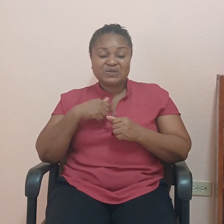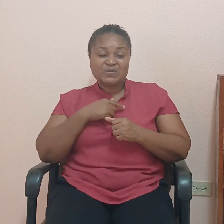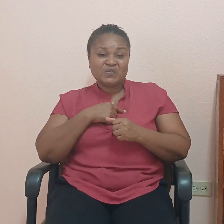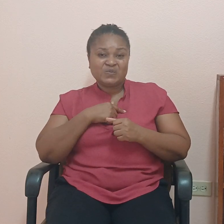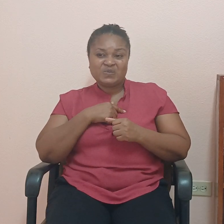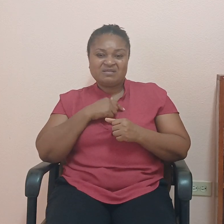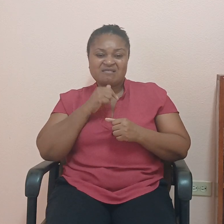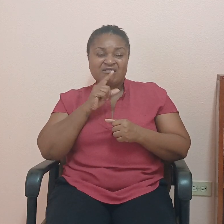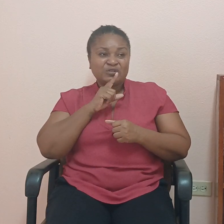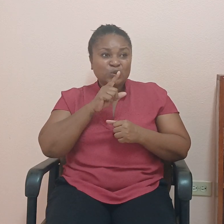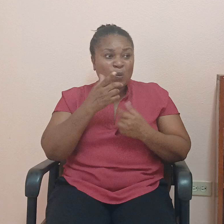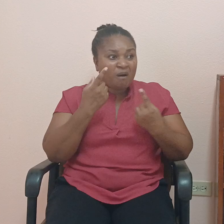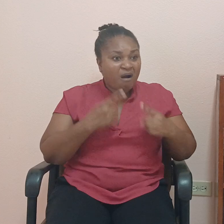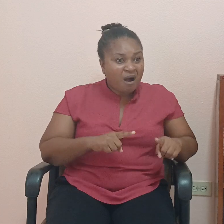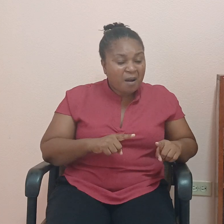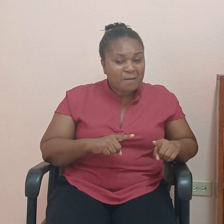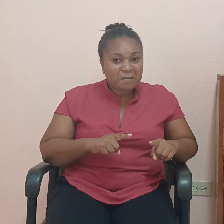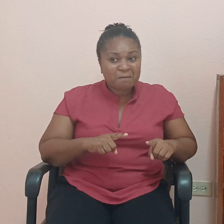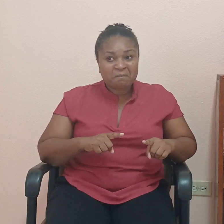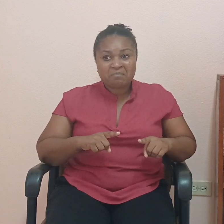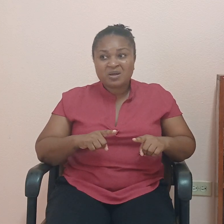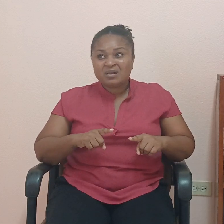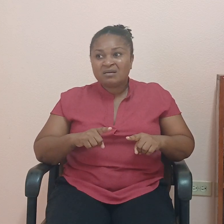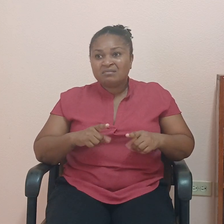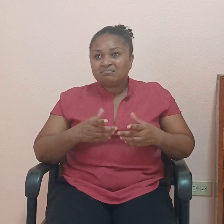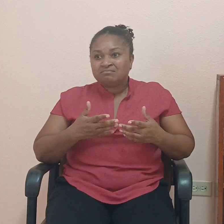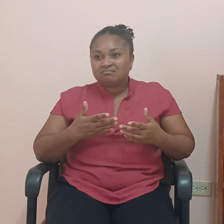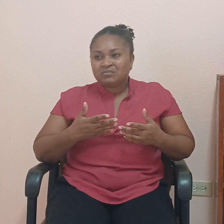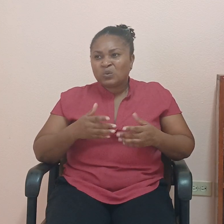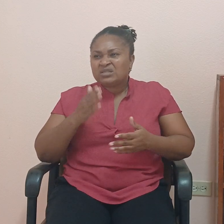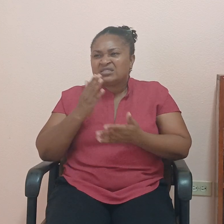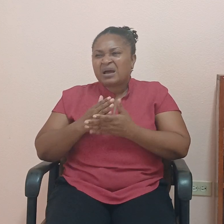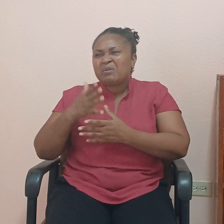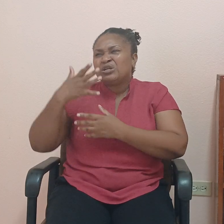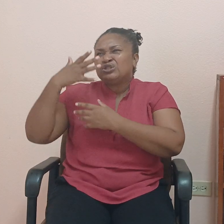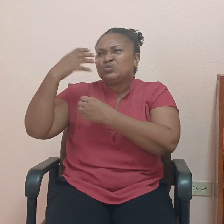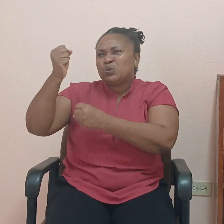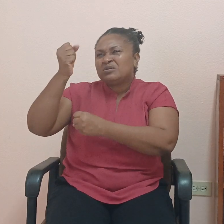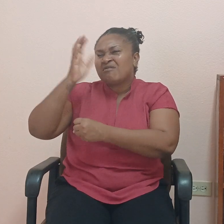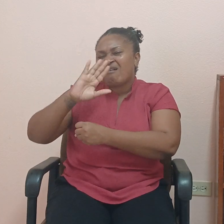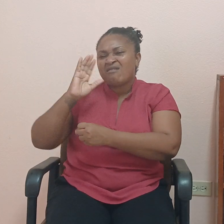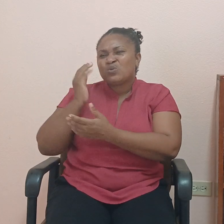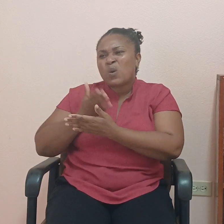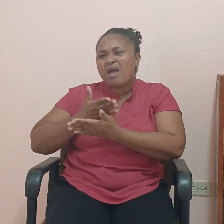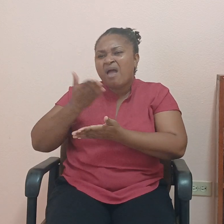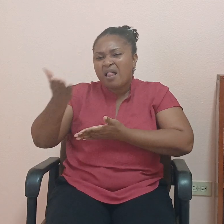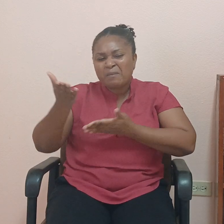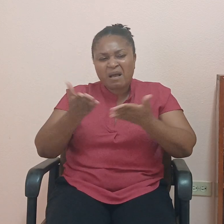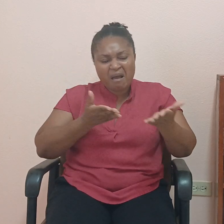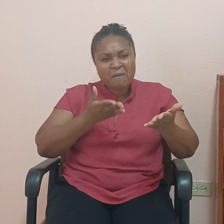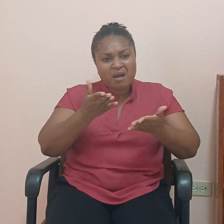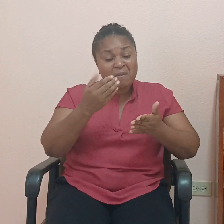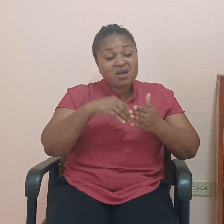THE OUTCOME AND STOP TRUSTUNG THAT GOD IS GOING TO HELP US IN OUR SITUATION.